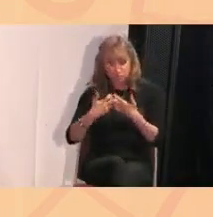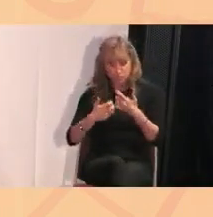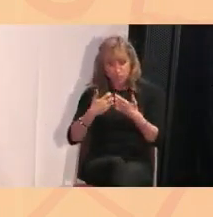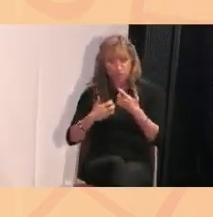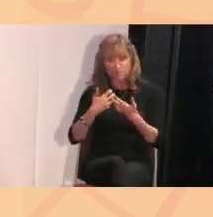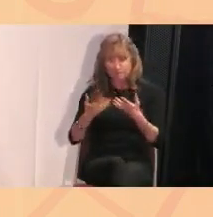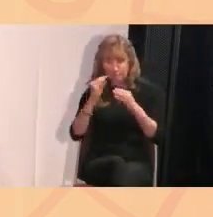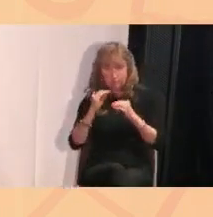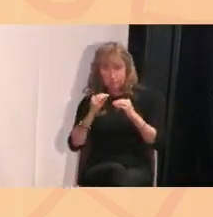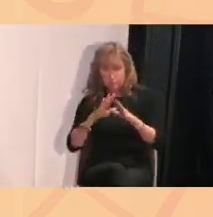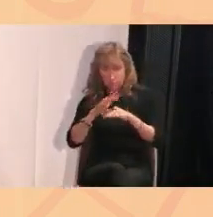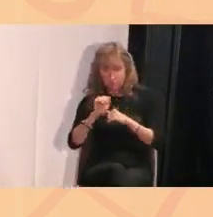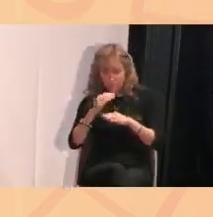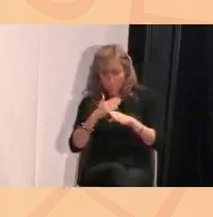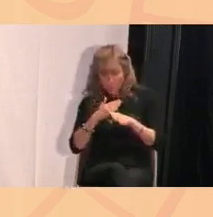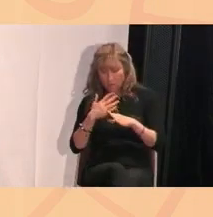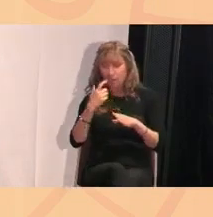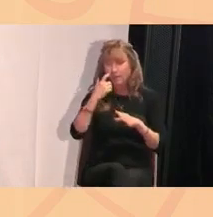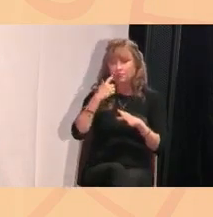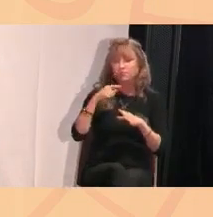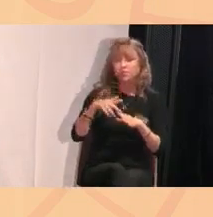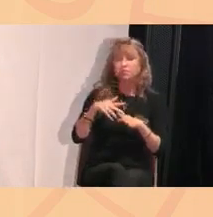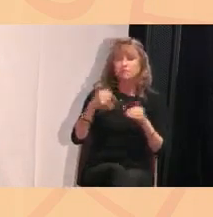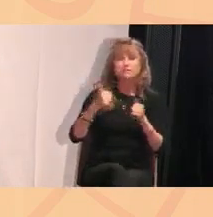I wonder if this detail is taught in contemporary art